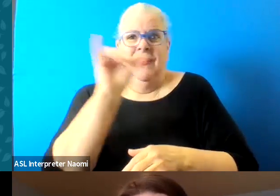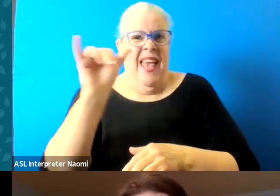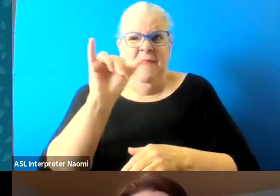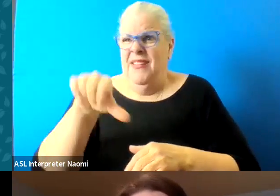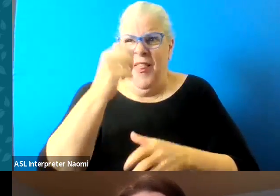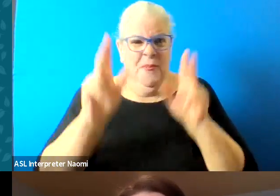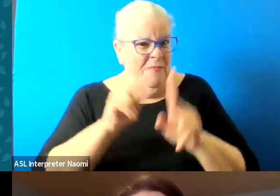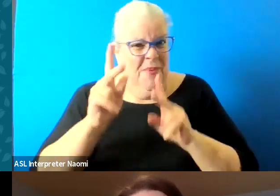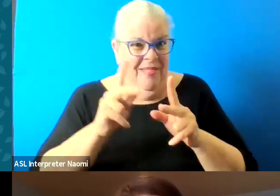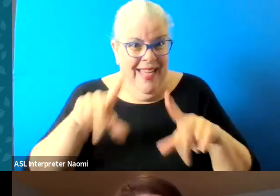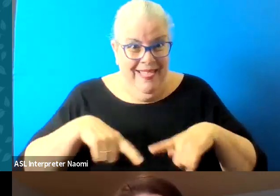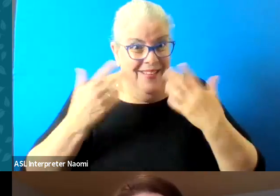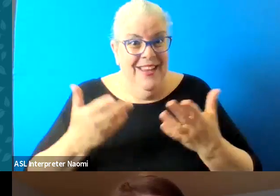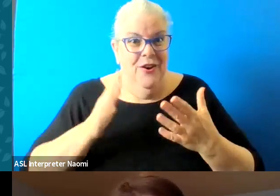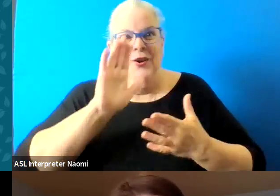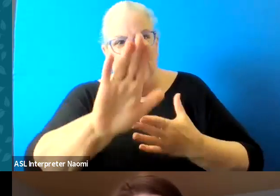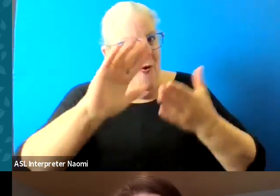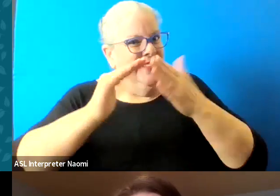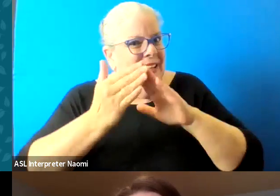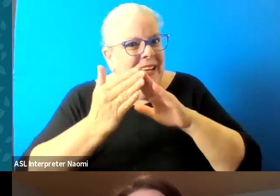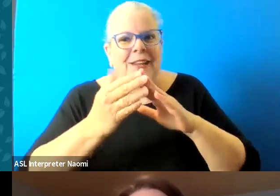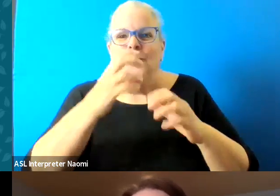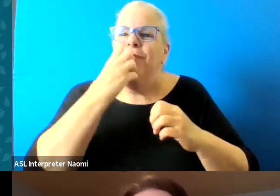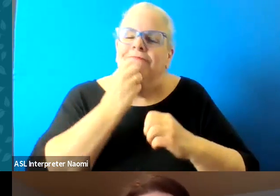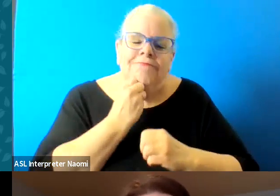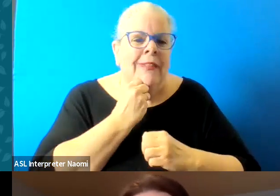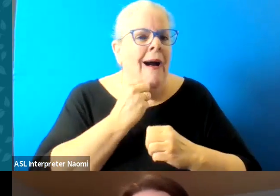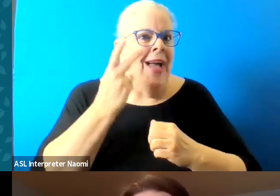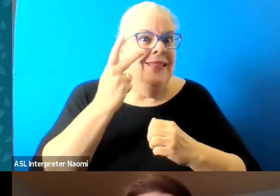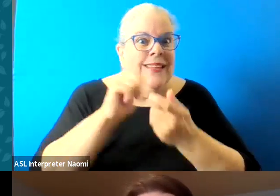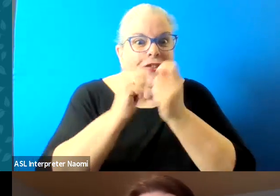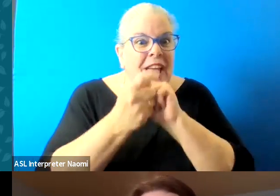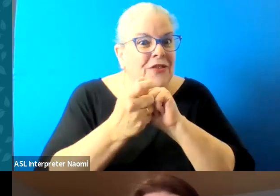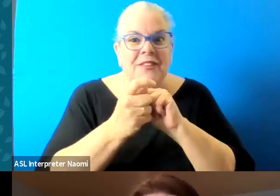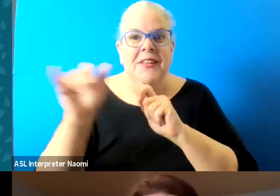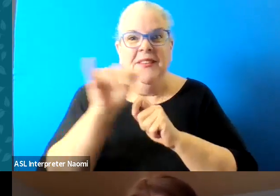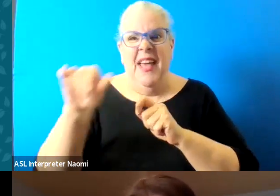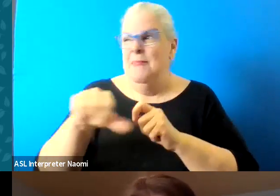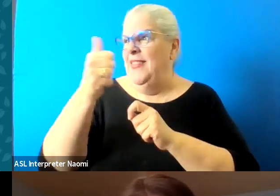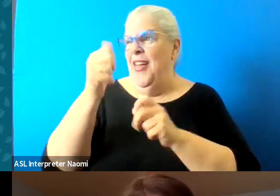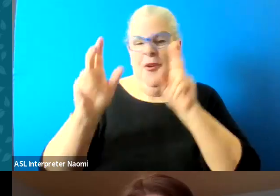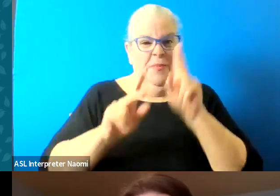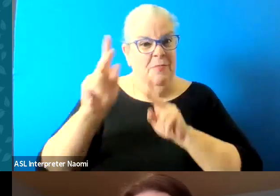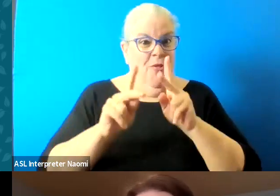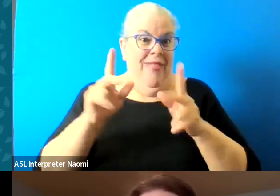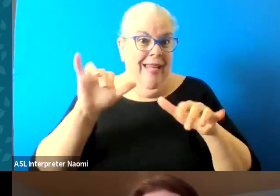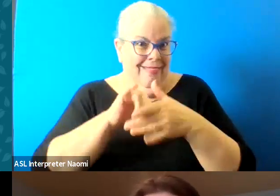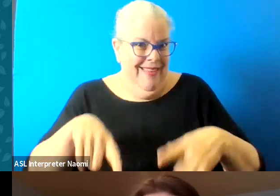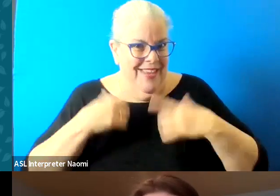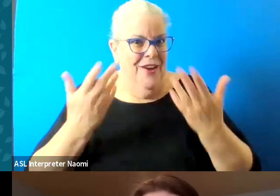And this is your city to love and to see changes just as much as every other citizen, you know, that lives here.